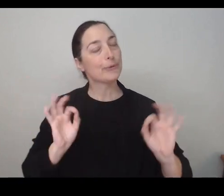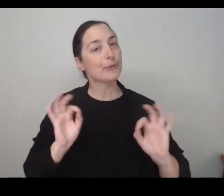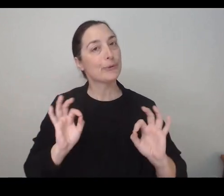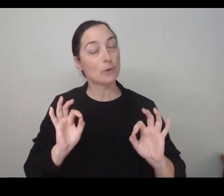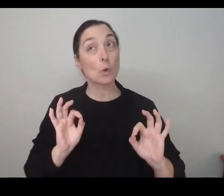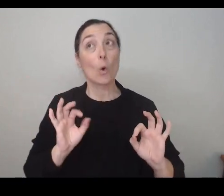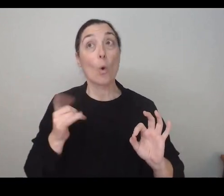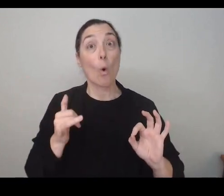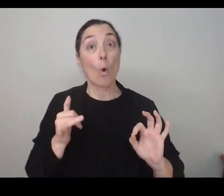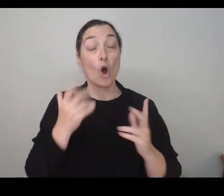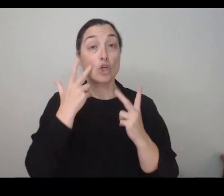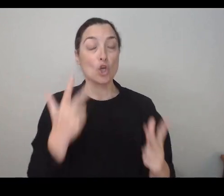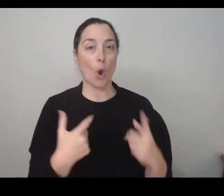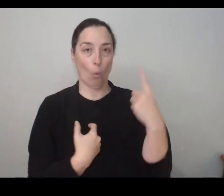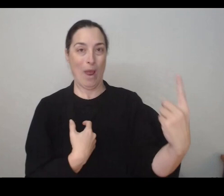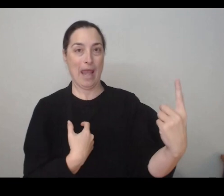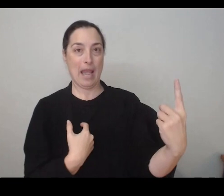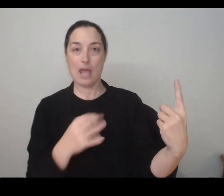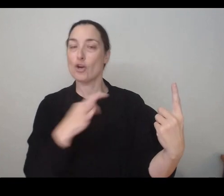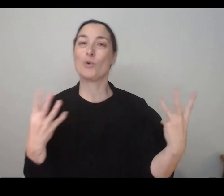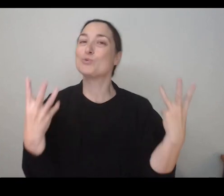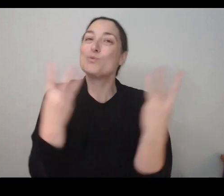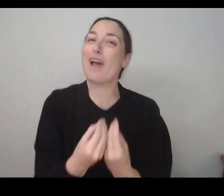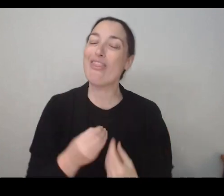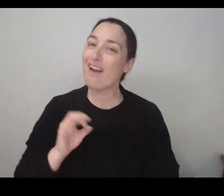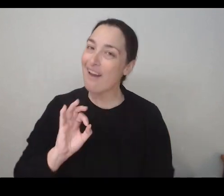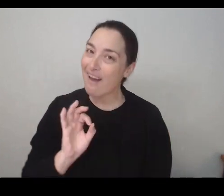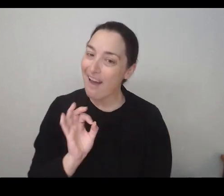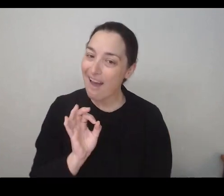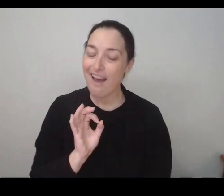So you can have comparisons and that's quite important.